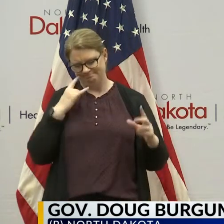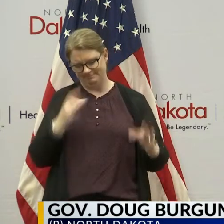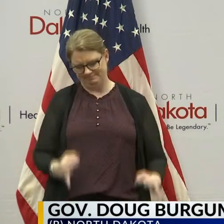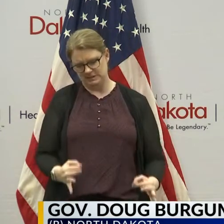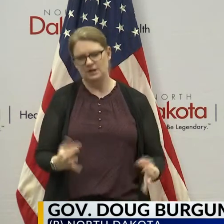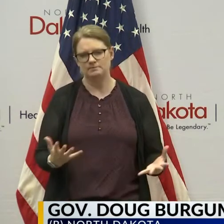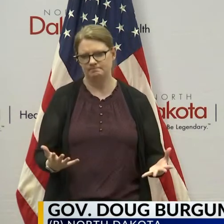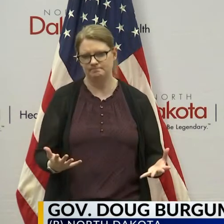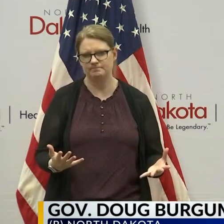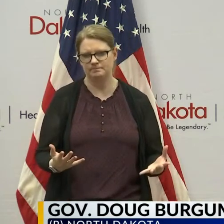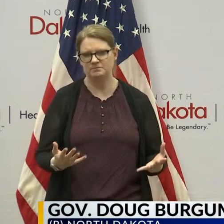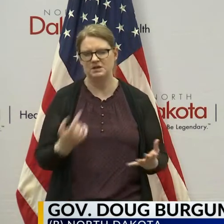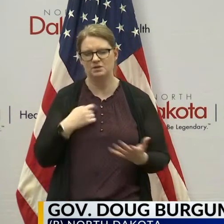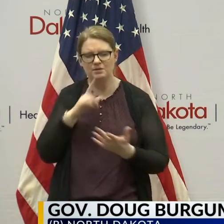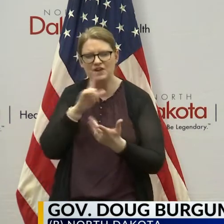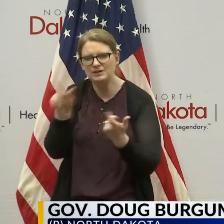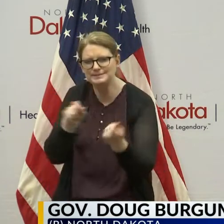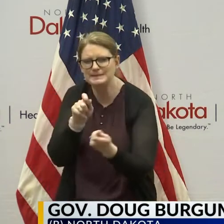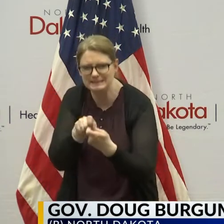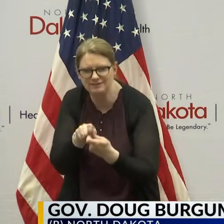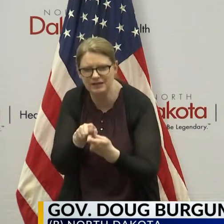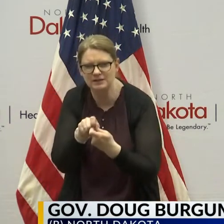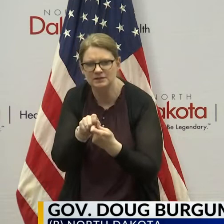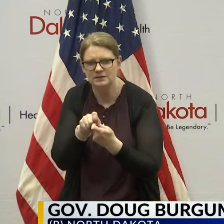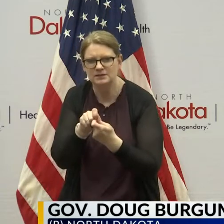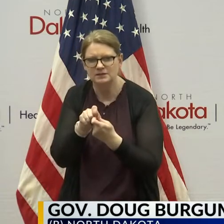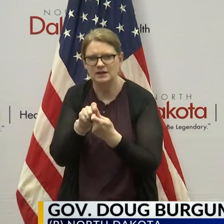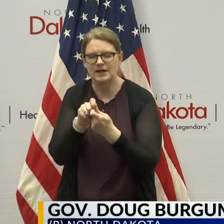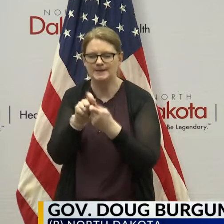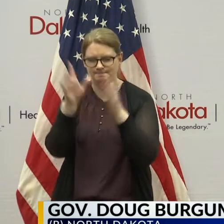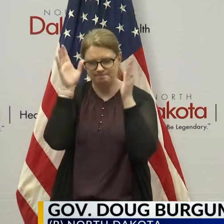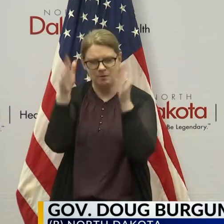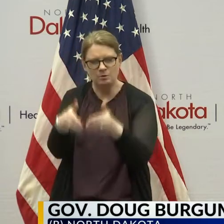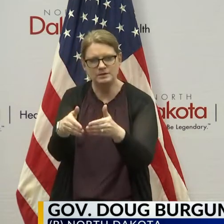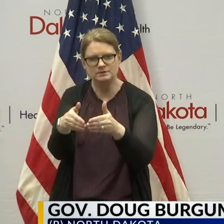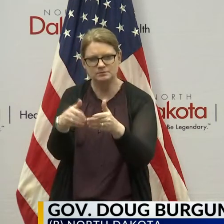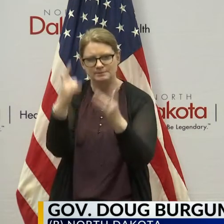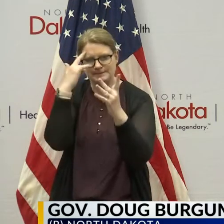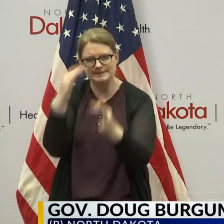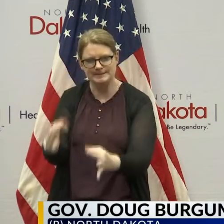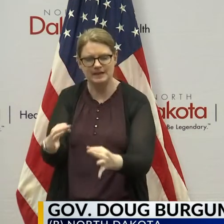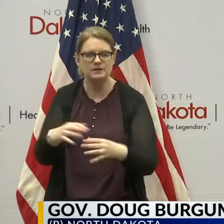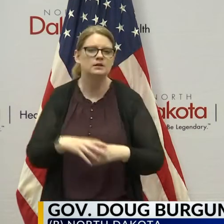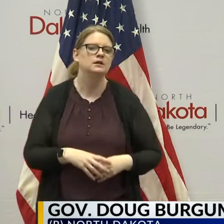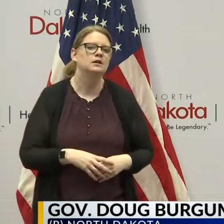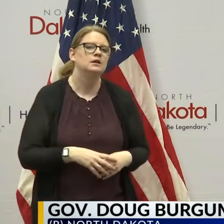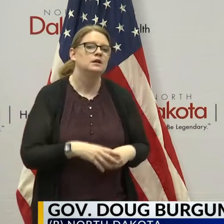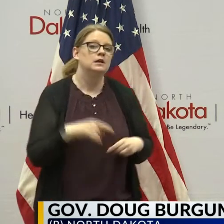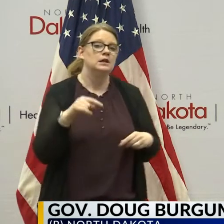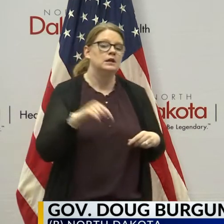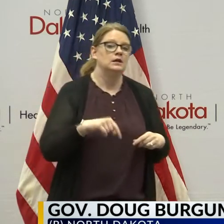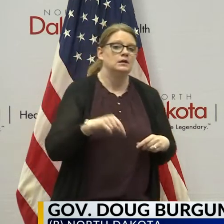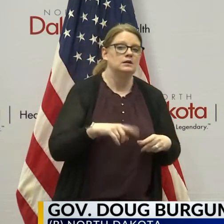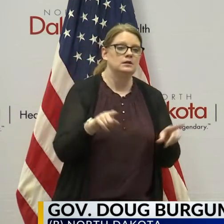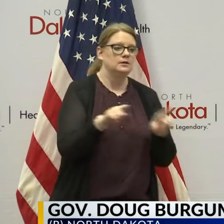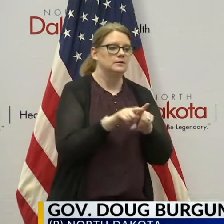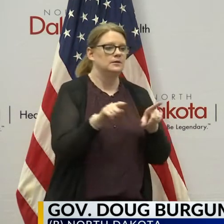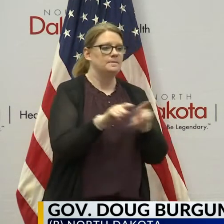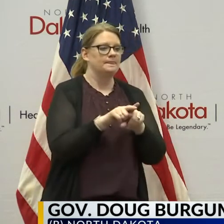RIFLE AND NOT A SHOTGUN WHEN IT COMES TO THE DECISIONS WE ARE MAKING. ONE OF THE THINGS WE WANT TO